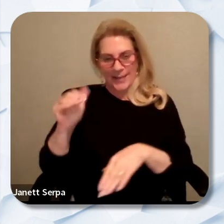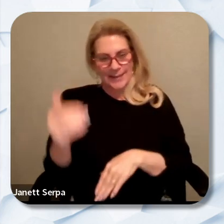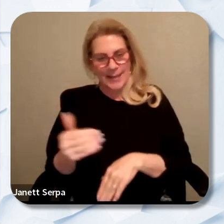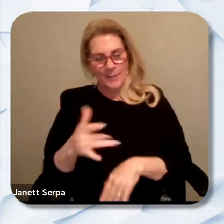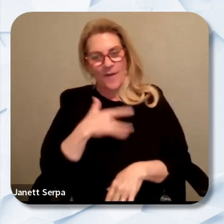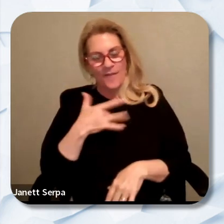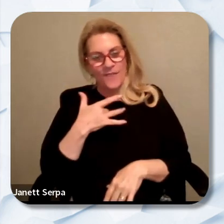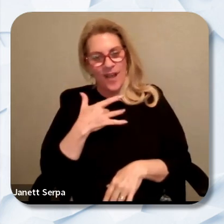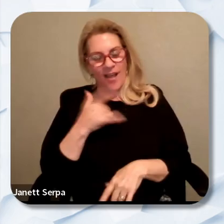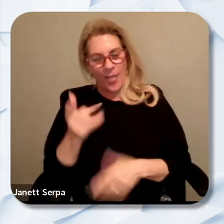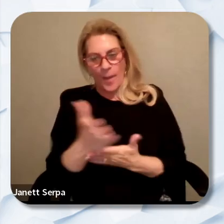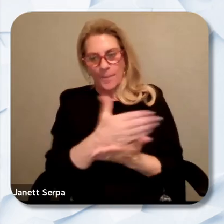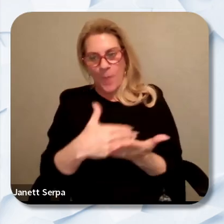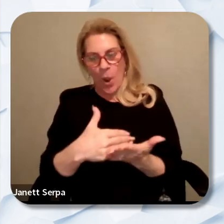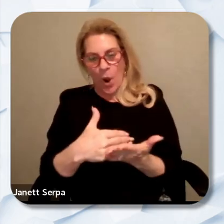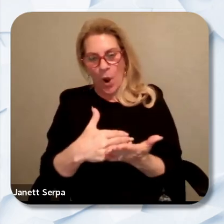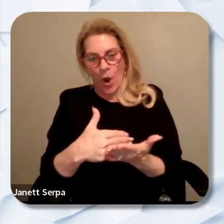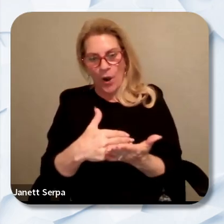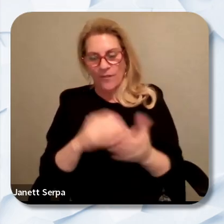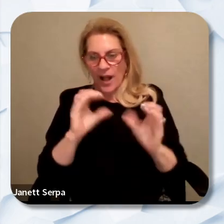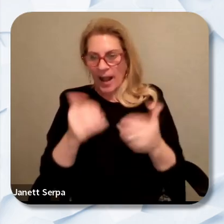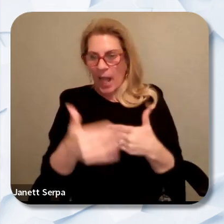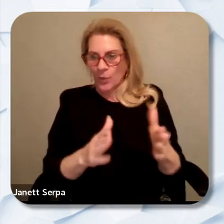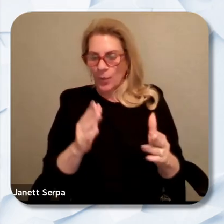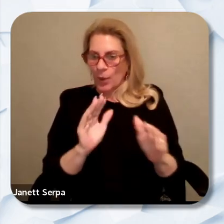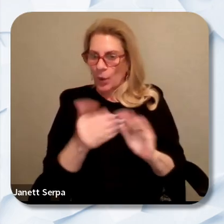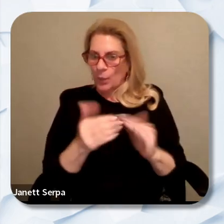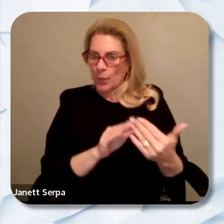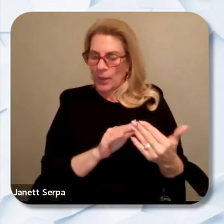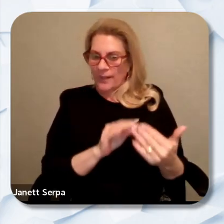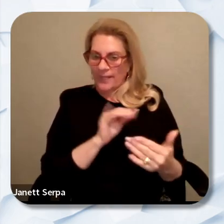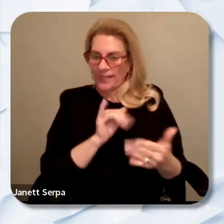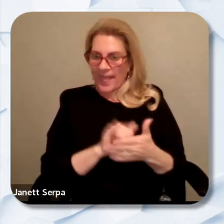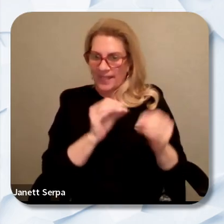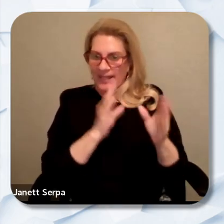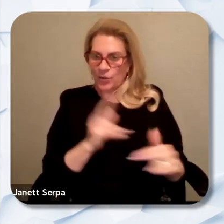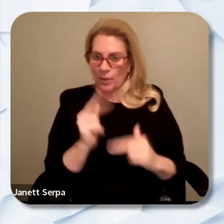as though they are a part of this community that's been built. And so I wanted to just use an example